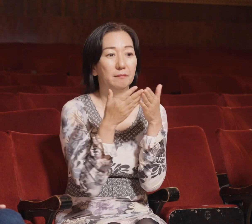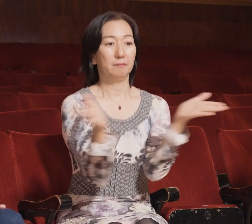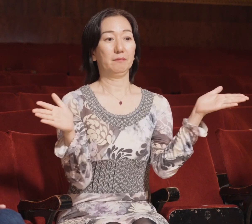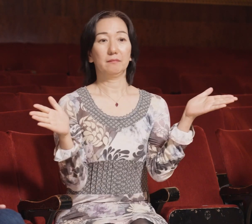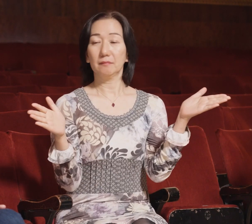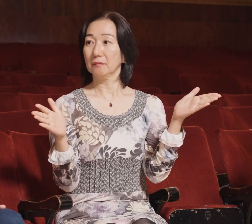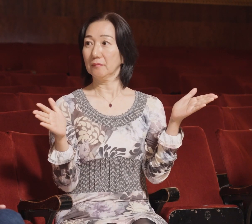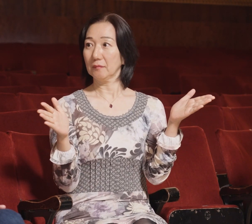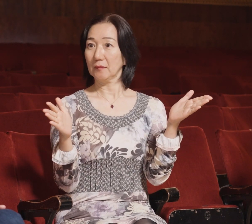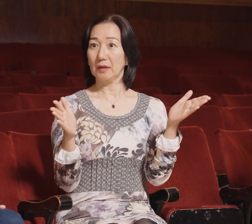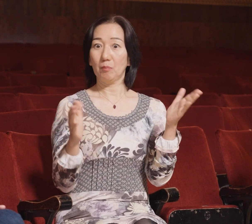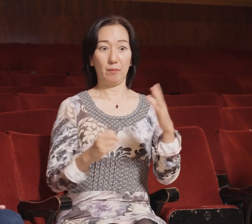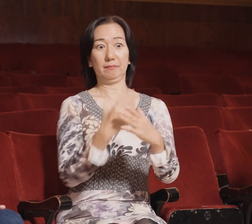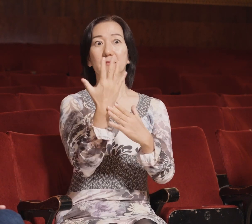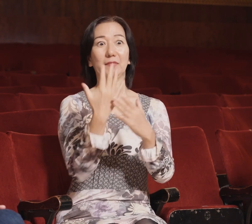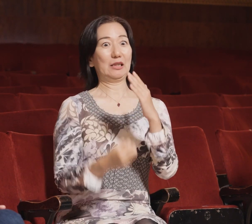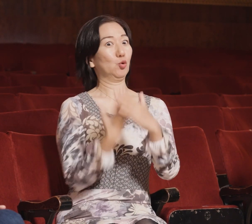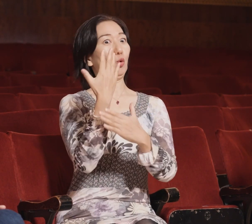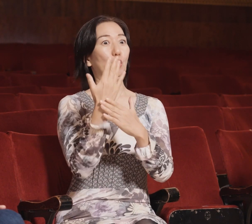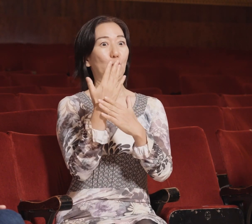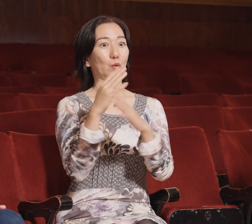and I feel like it needs to become more widespread.